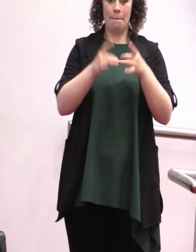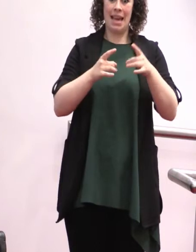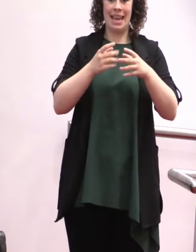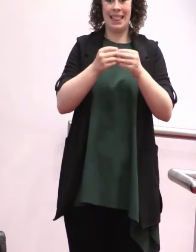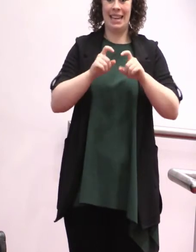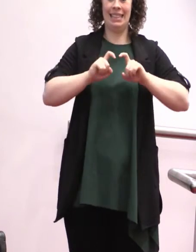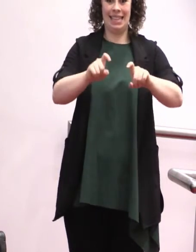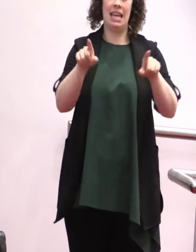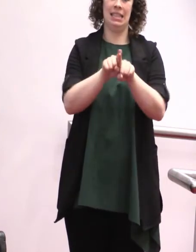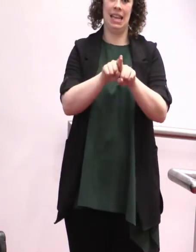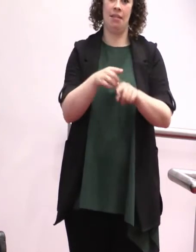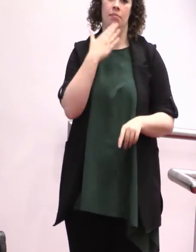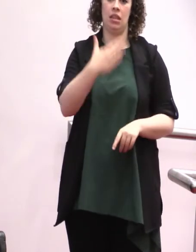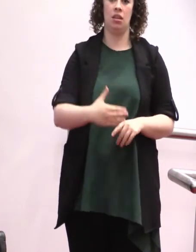Thank you.